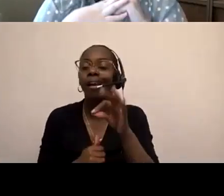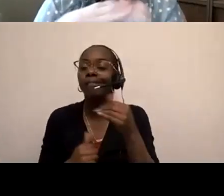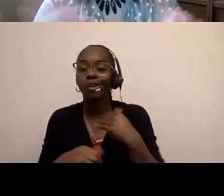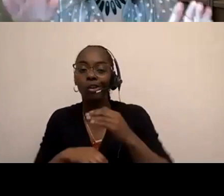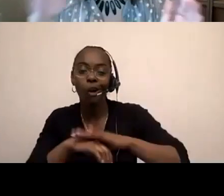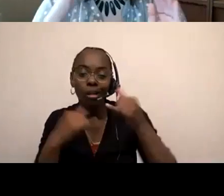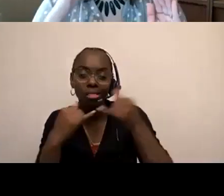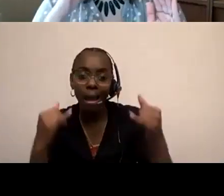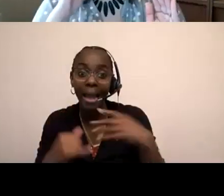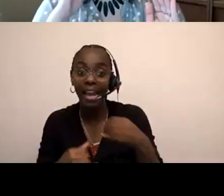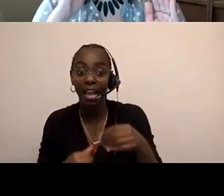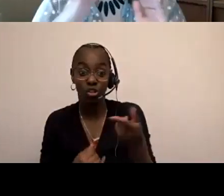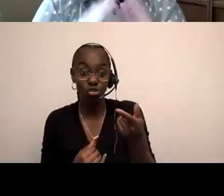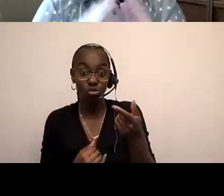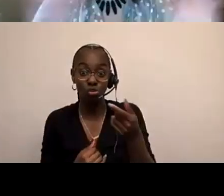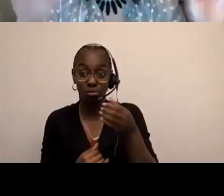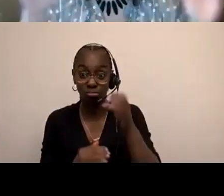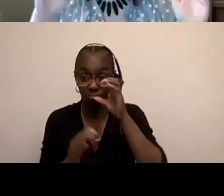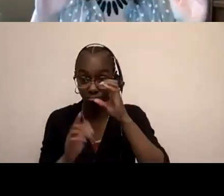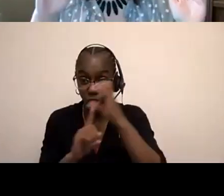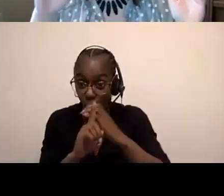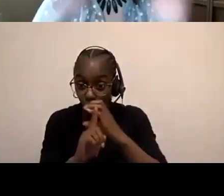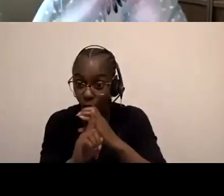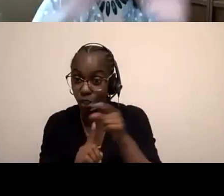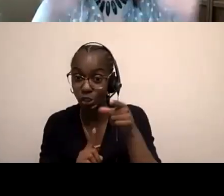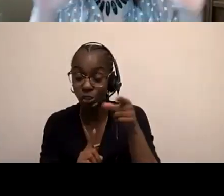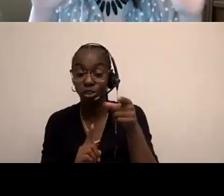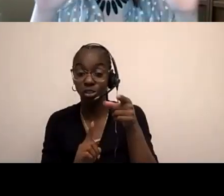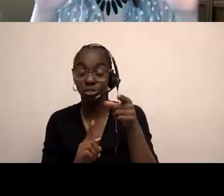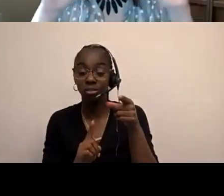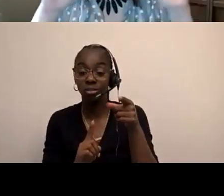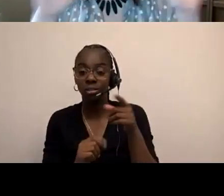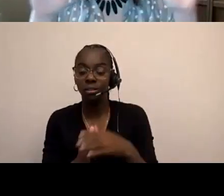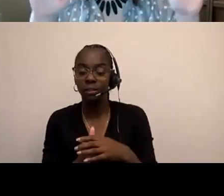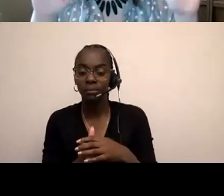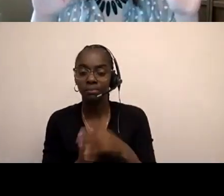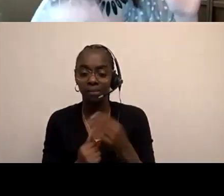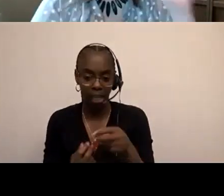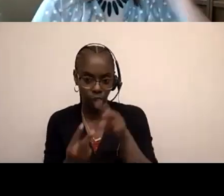AND YOU GOOGLE IT YOU CAN FIND ALL DIFFERENT KINDS OF THERE'S TWO PHILOSOPHIES IF IS ONE IS CLOSE